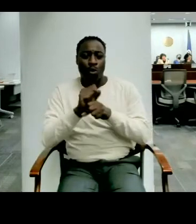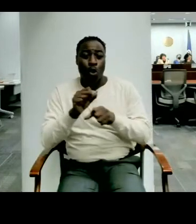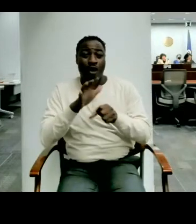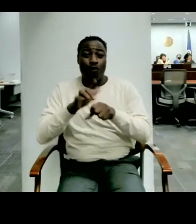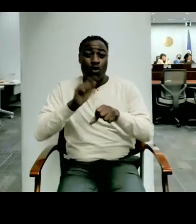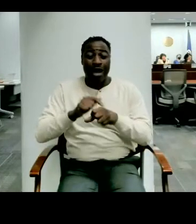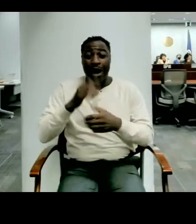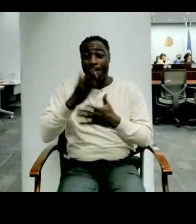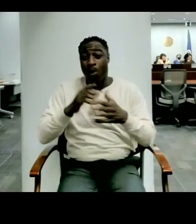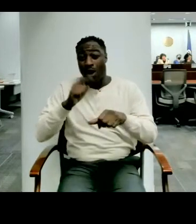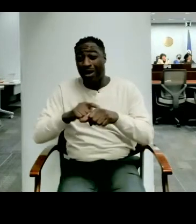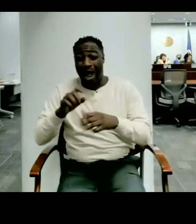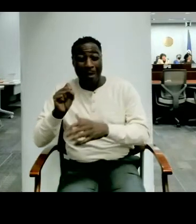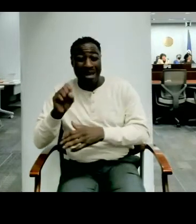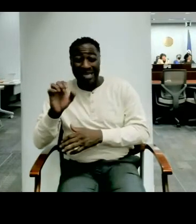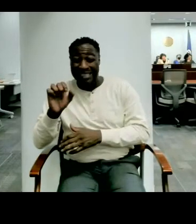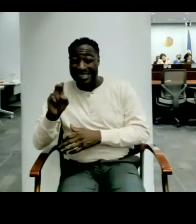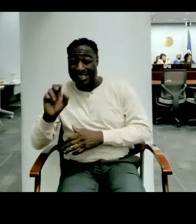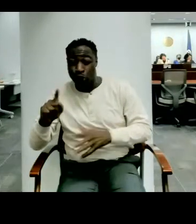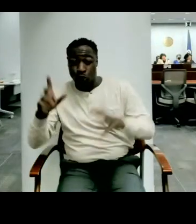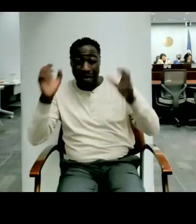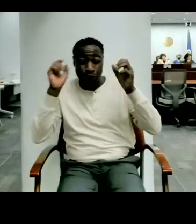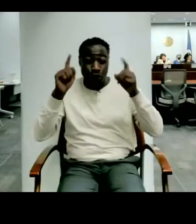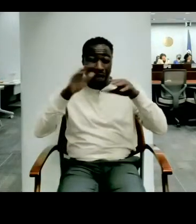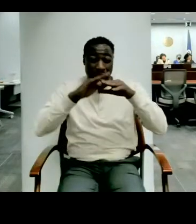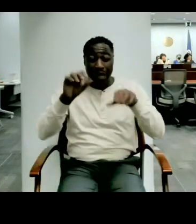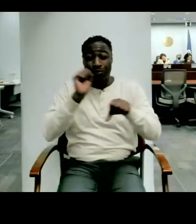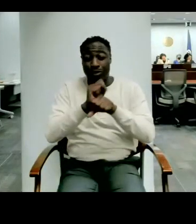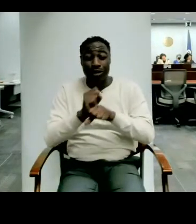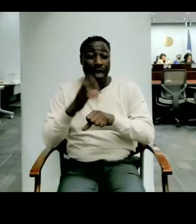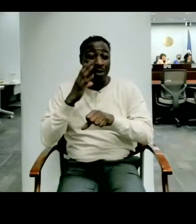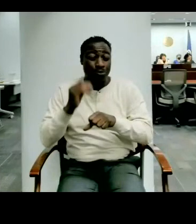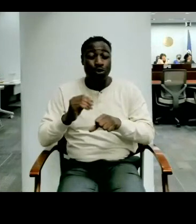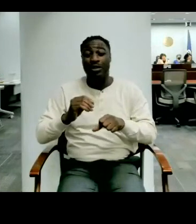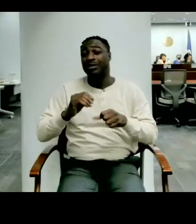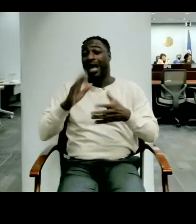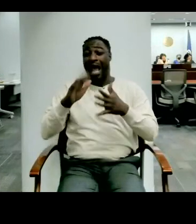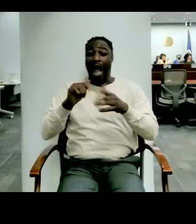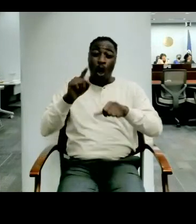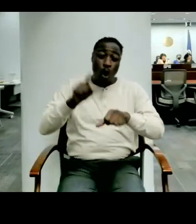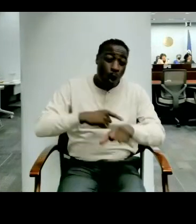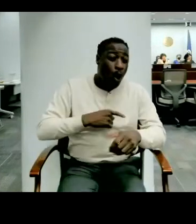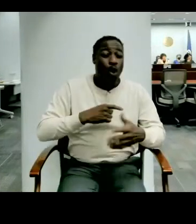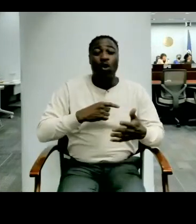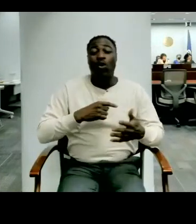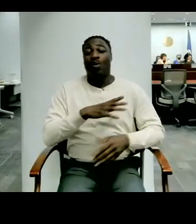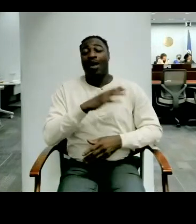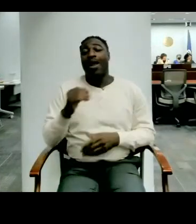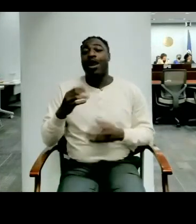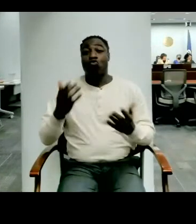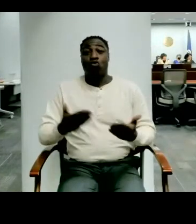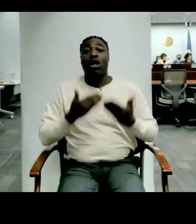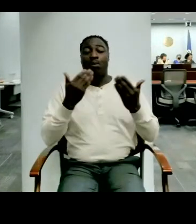part time or seasonal, education, job experience, tenure and recommended the